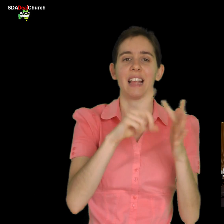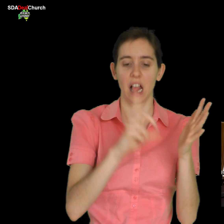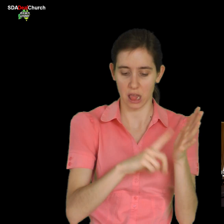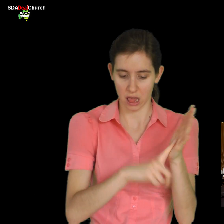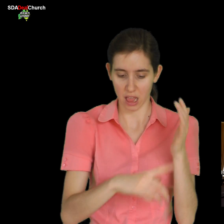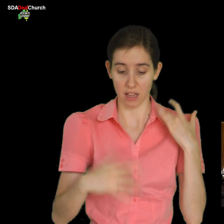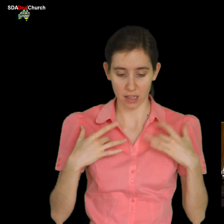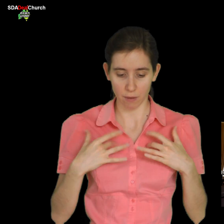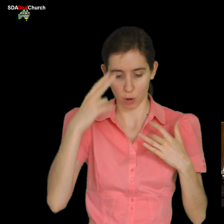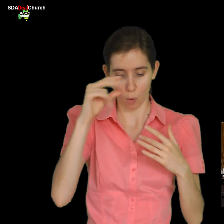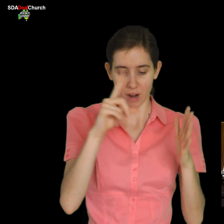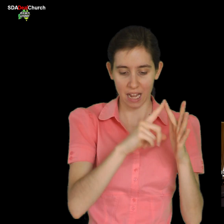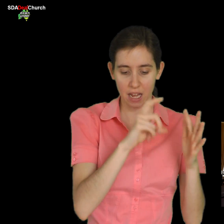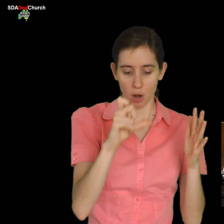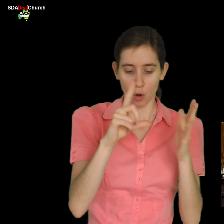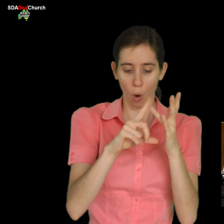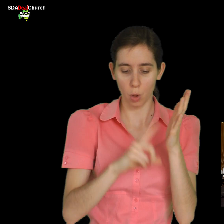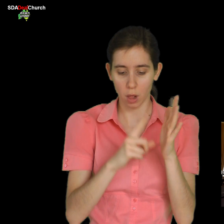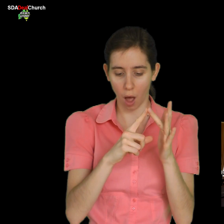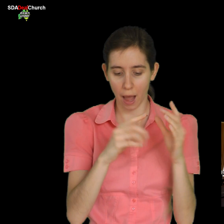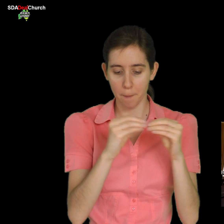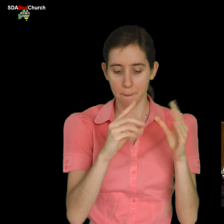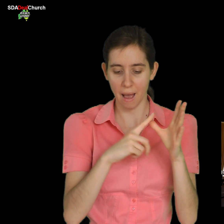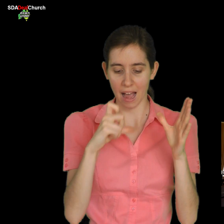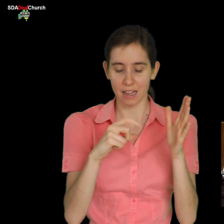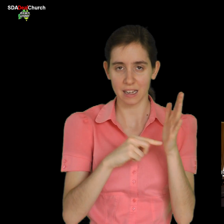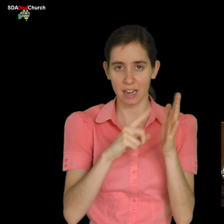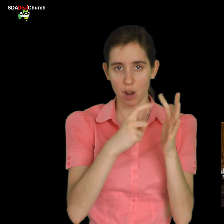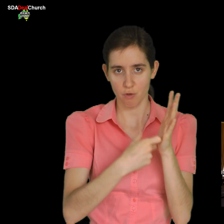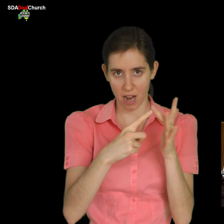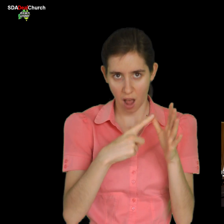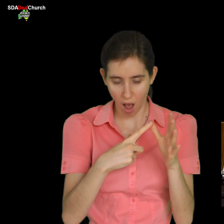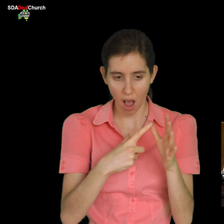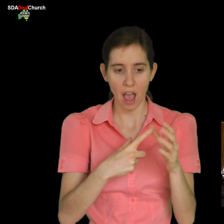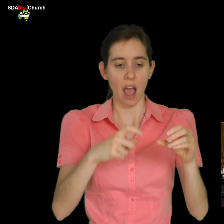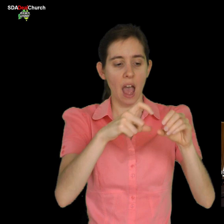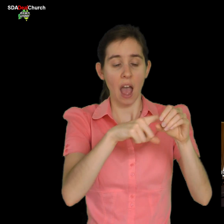hole in its outer membrane, its chemical reactions are so disrupted that the cell